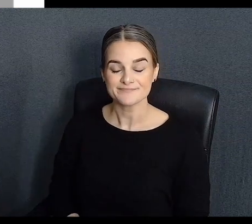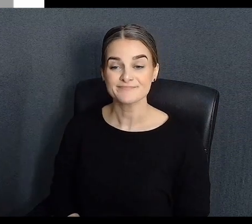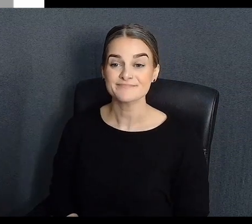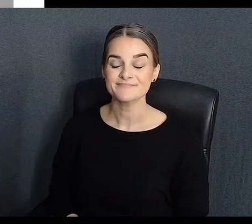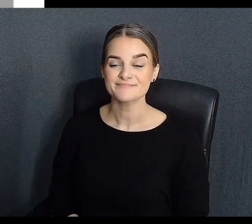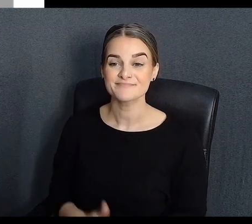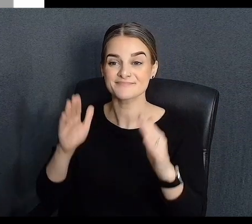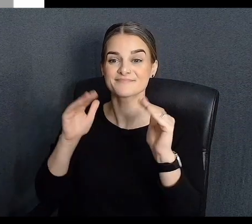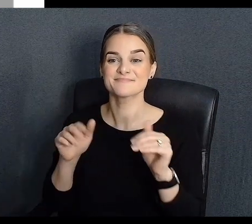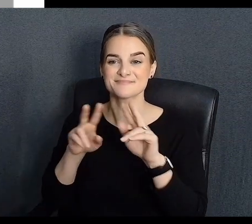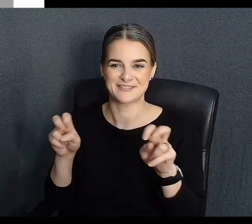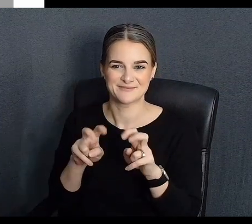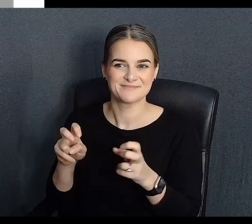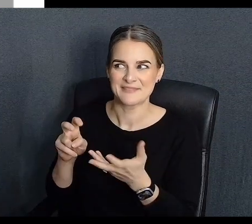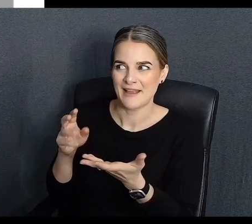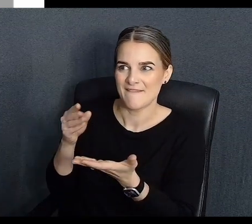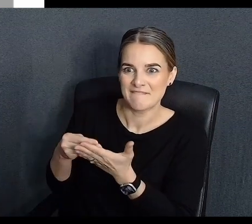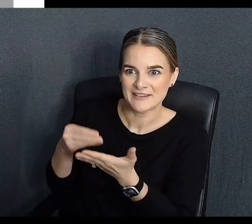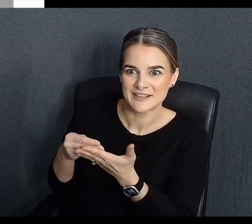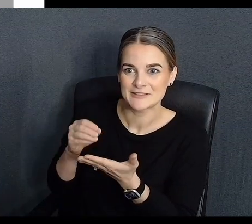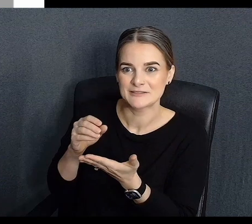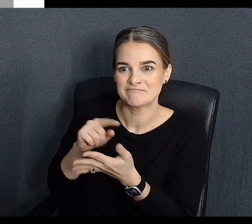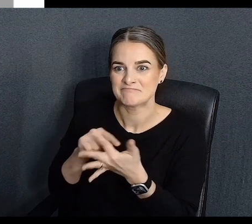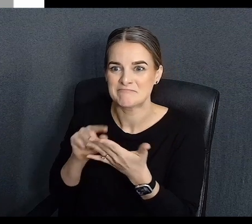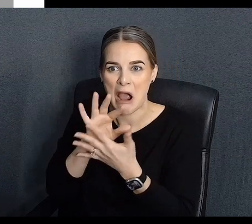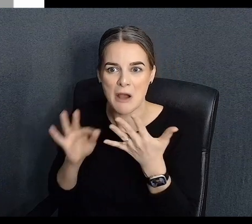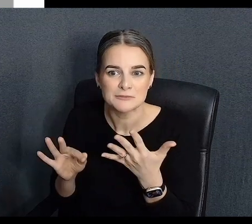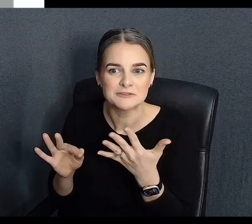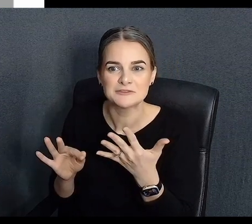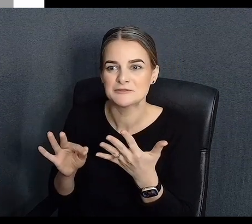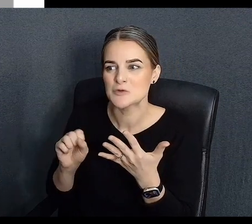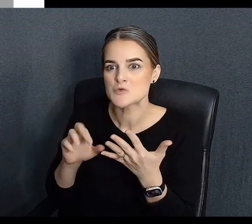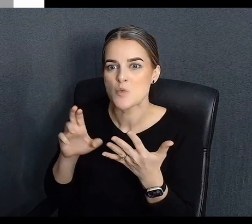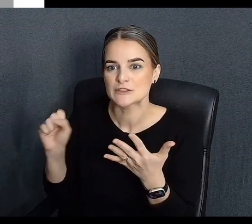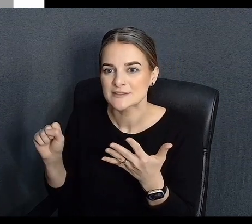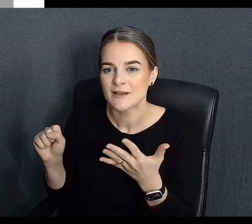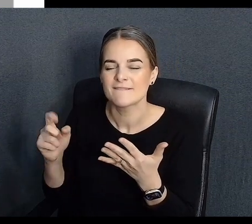after we decide what product is the best fit. And then hopefully, we go through the funding process,